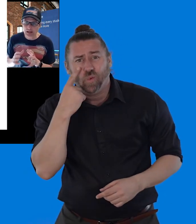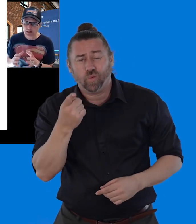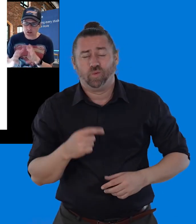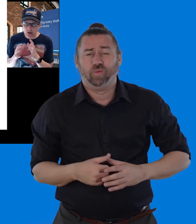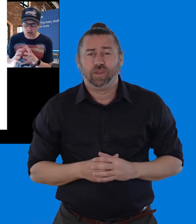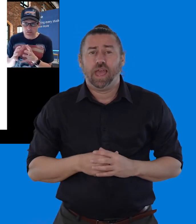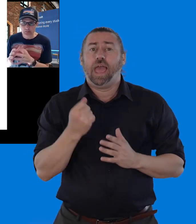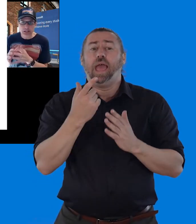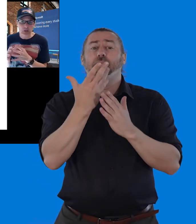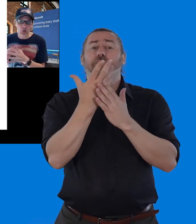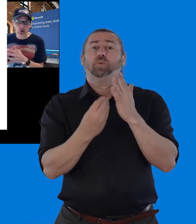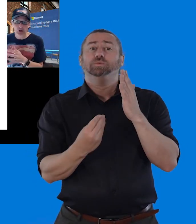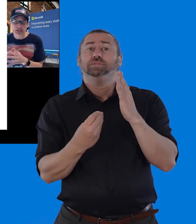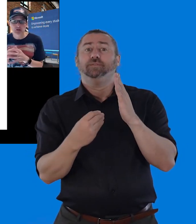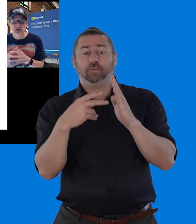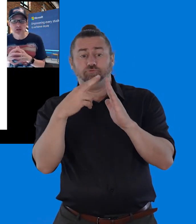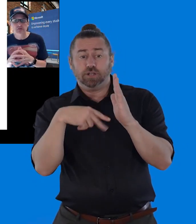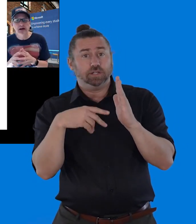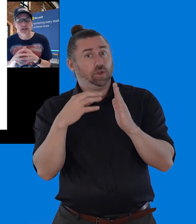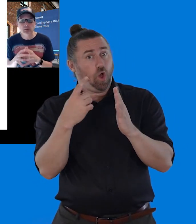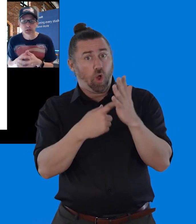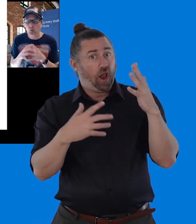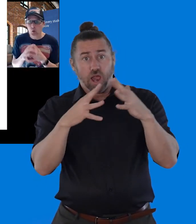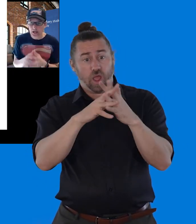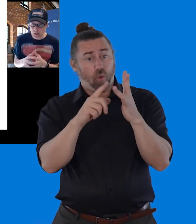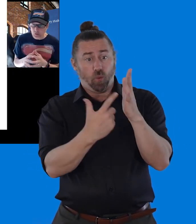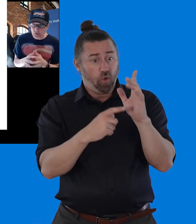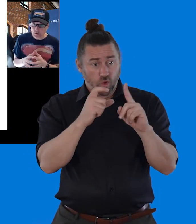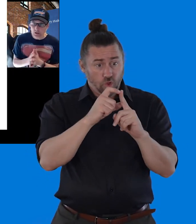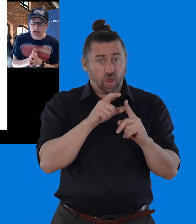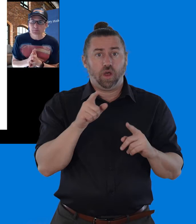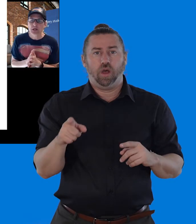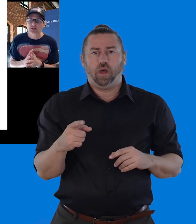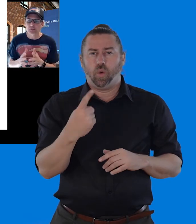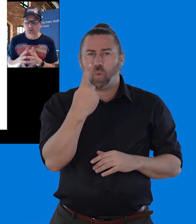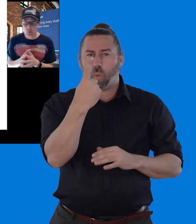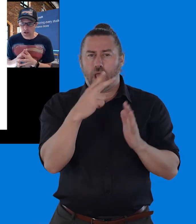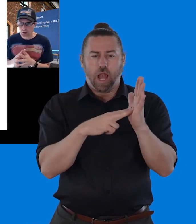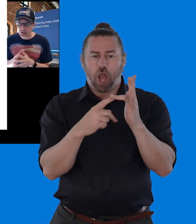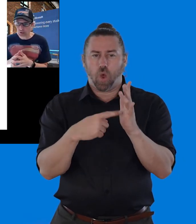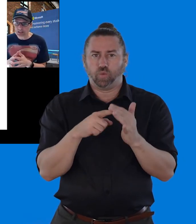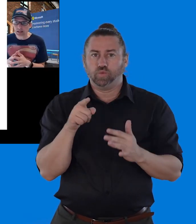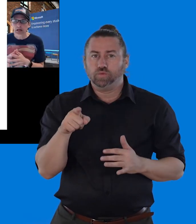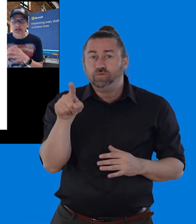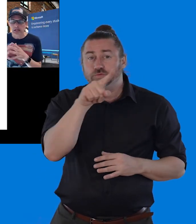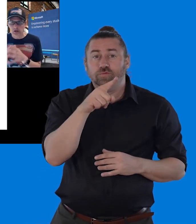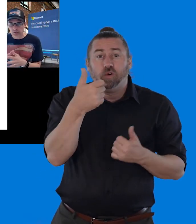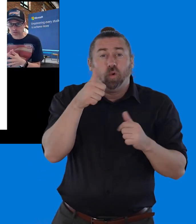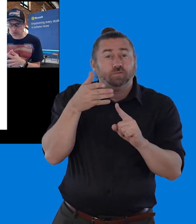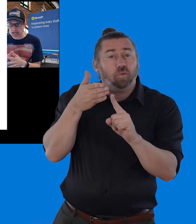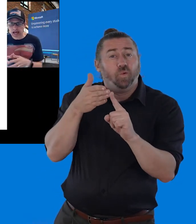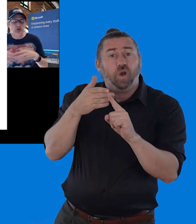is not only available in Word, it's also available in OneNote. Alright. So, if you're a OneNote user, click on the View tab.